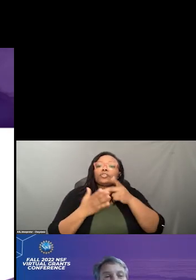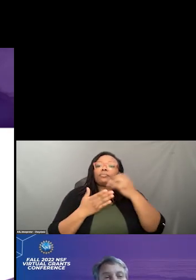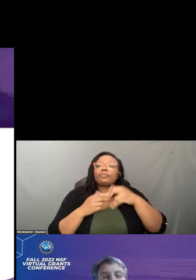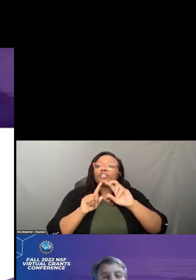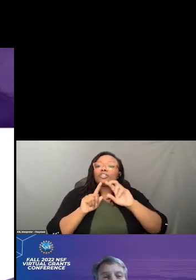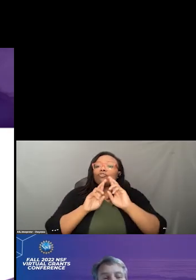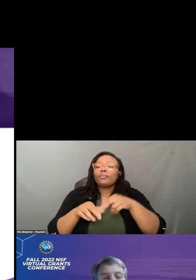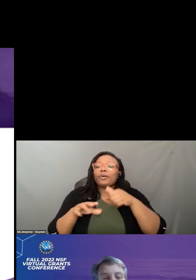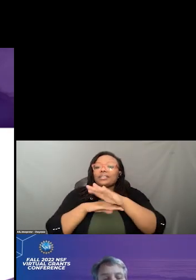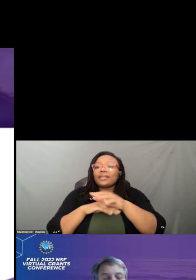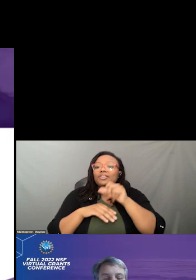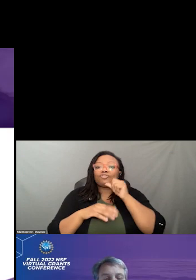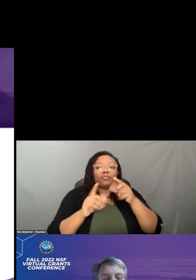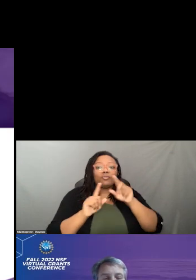You do not want to be reported to FAPIIS.